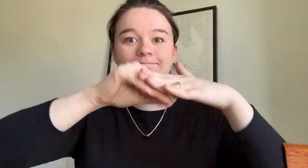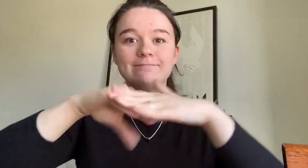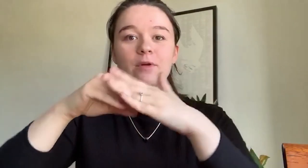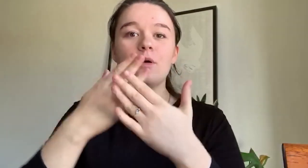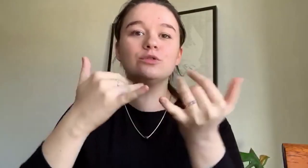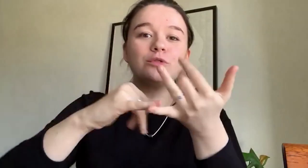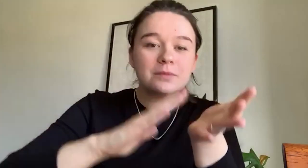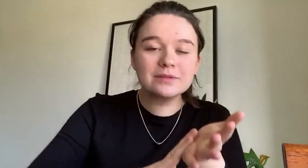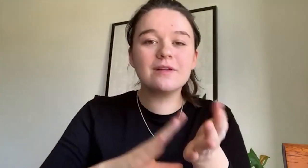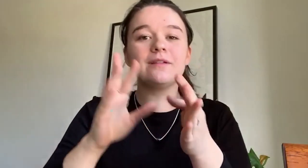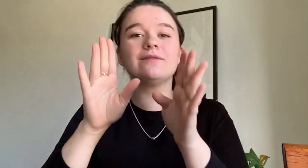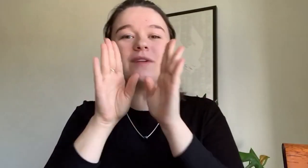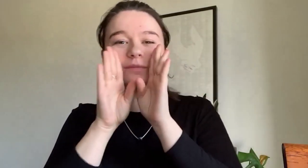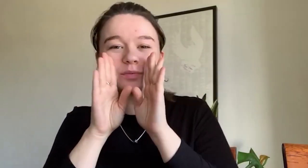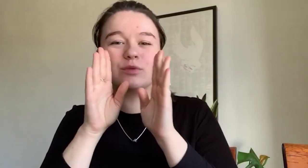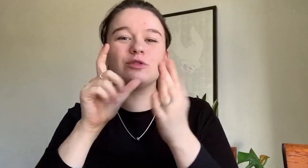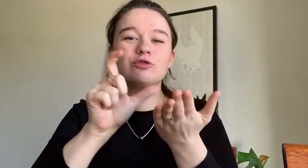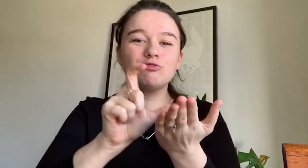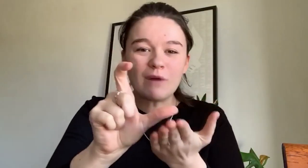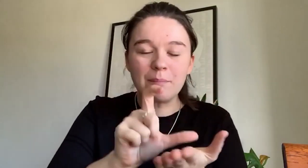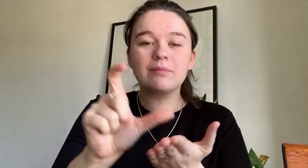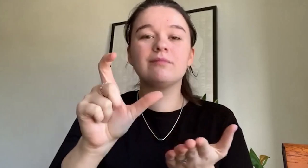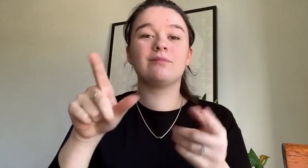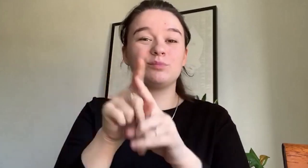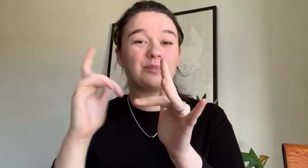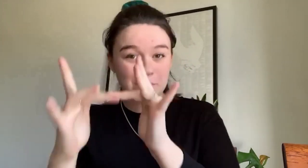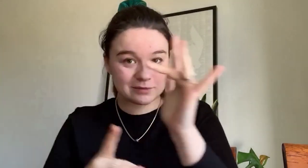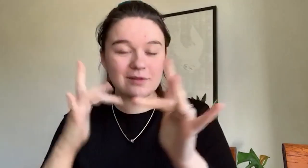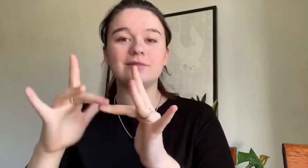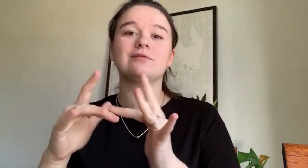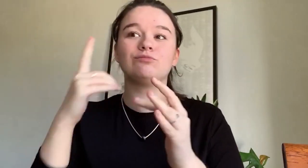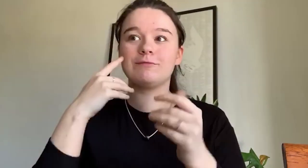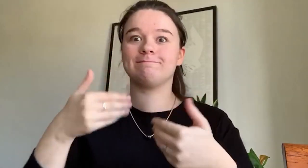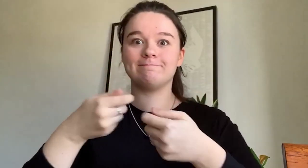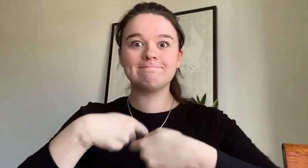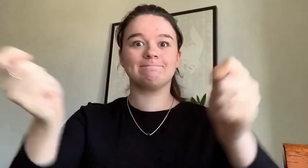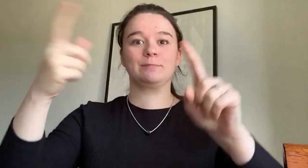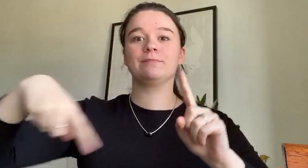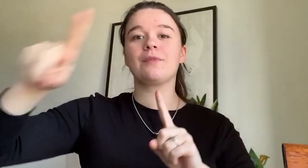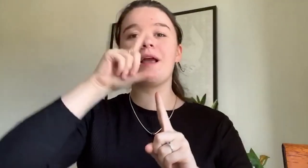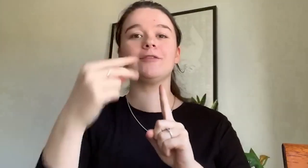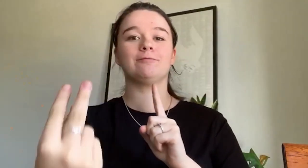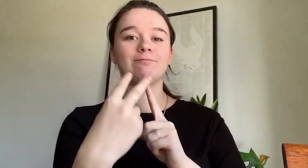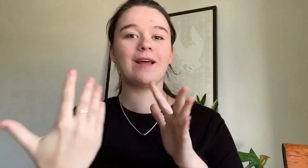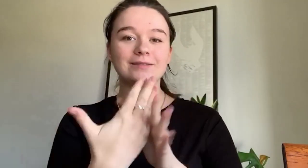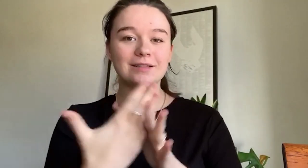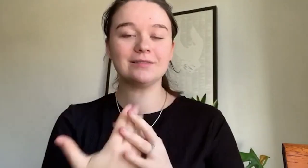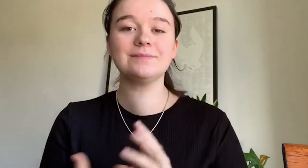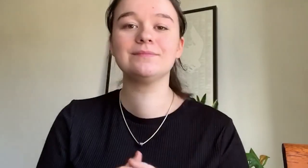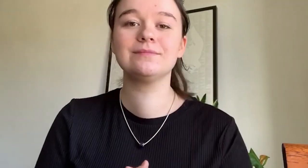The marketing team will publish the video online to our various social media channels and our website for the Deaf community to watch.